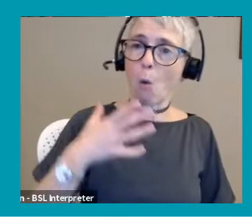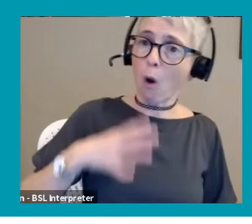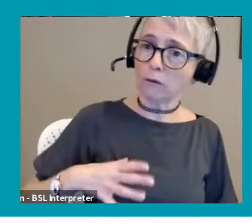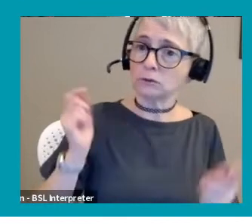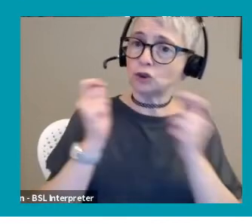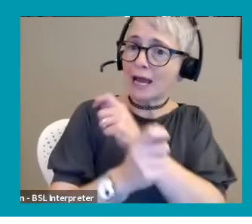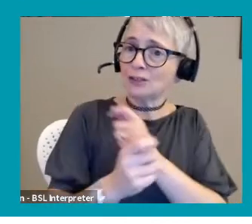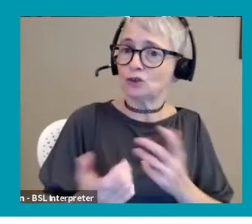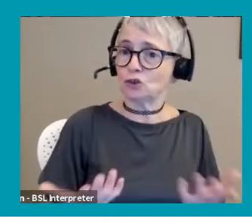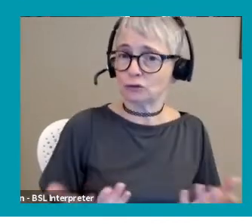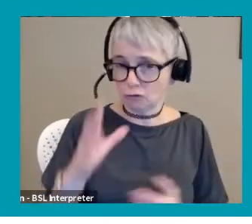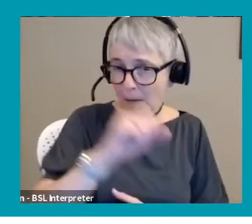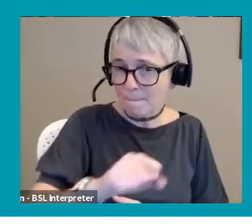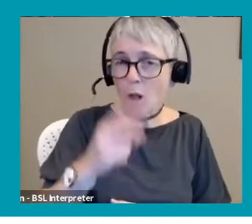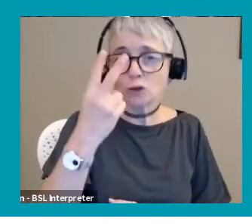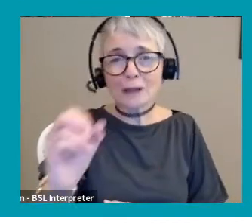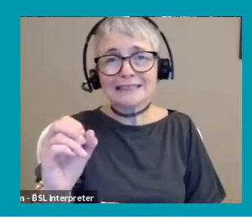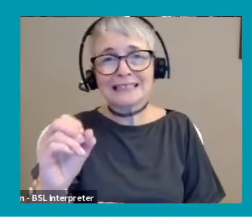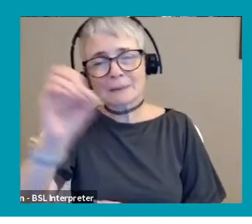20% of adults in the UK are disabled.